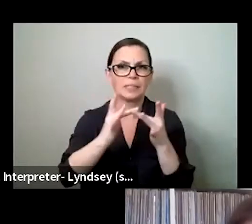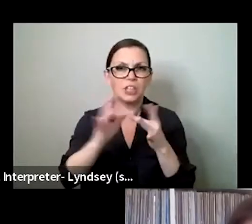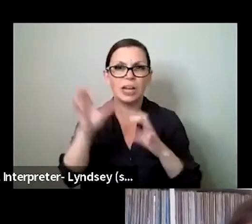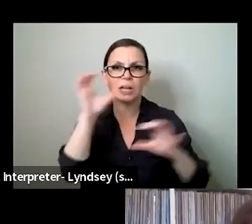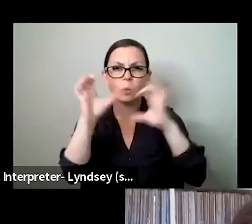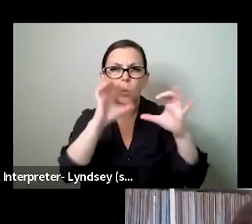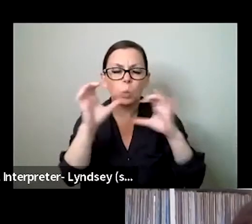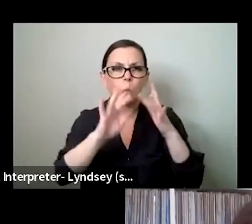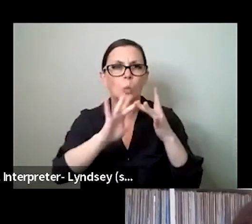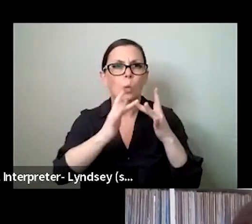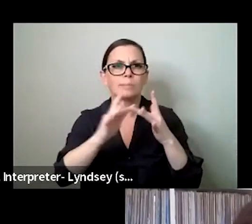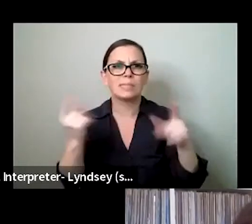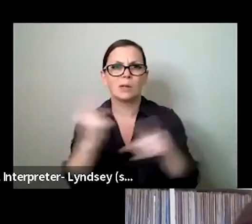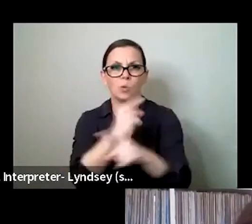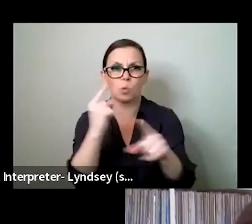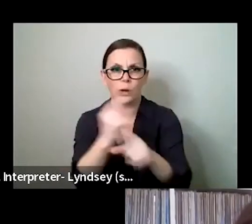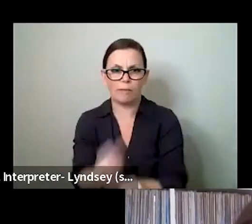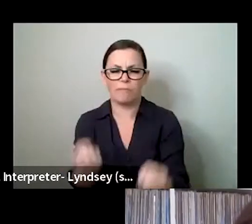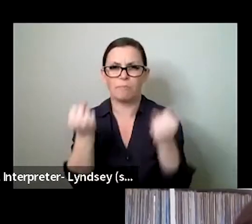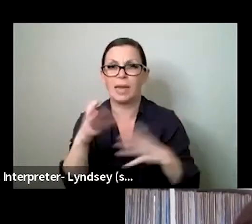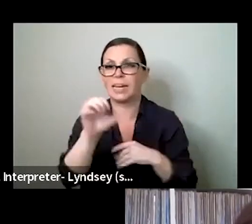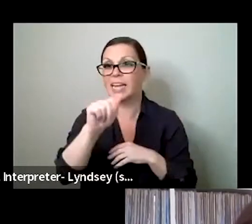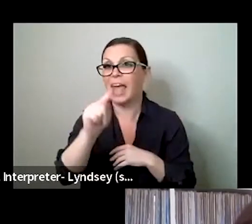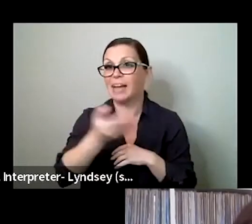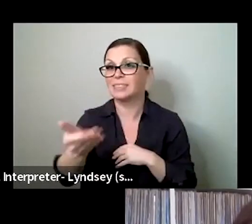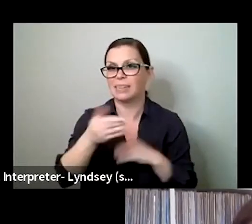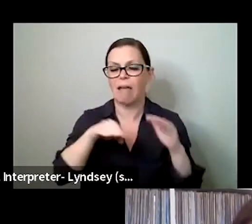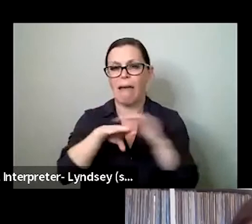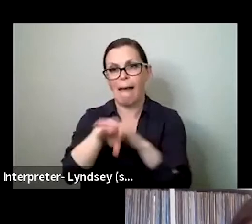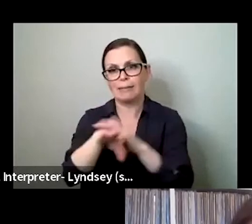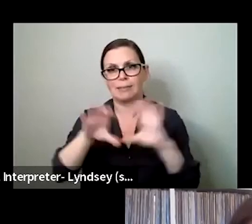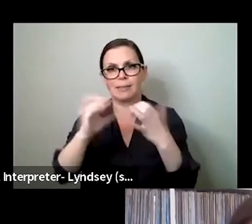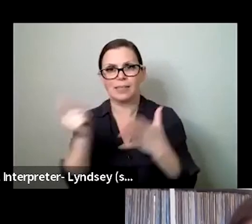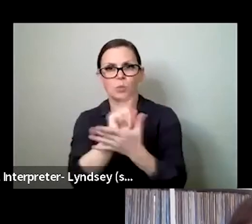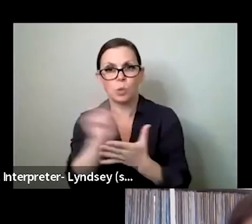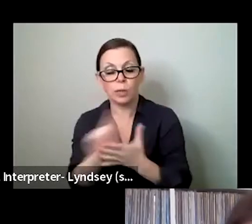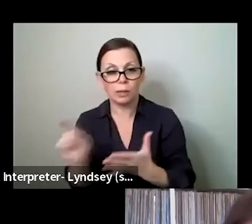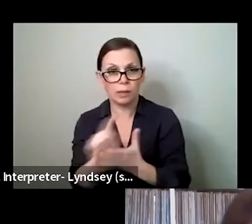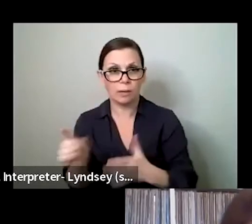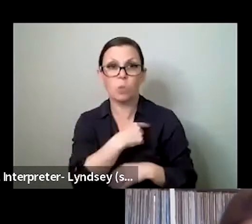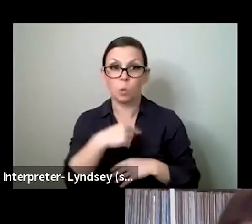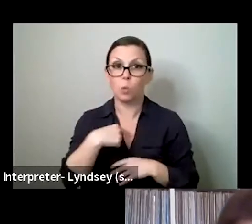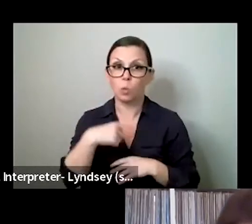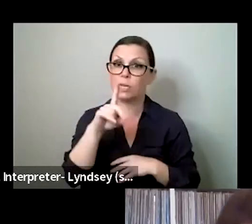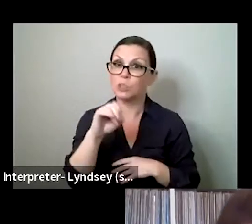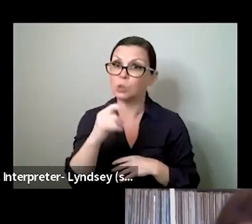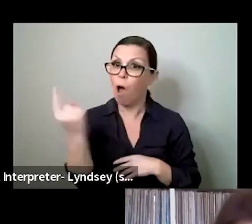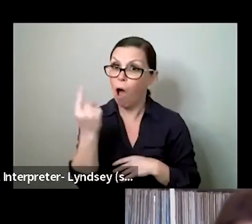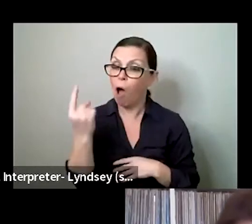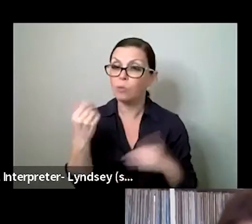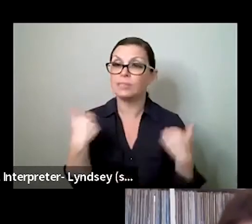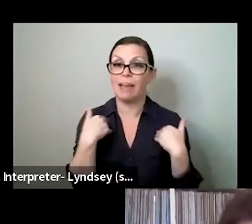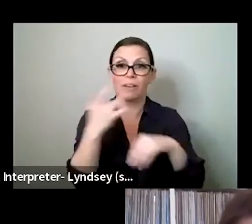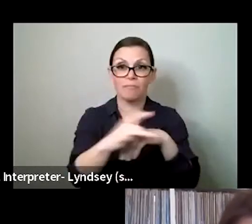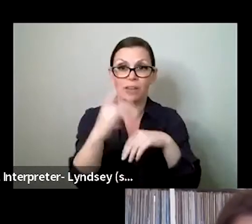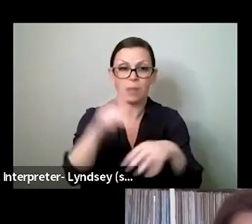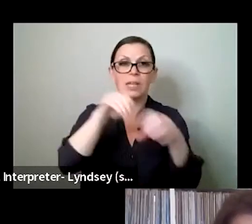We have multiple casting access classes every week, and we do always have spaces in those casting access classes.